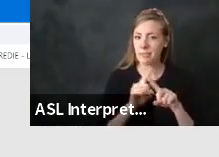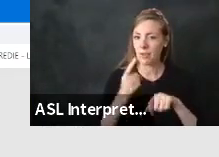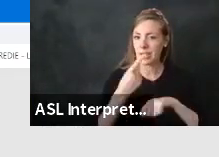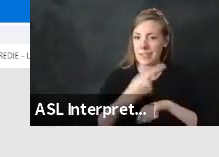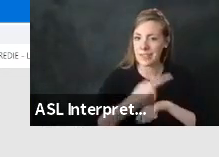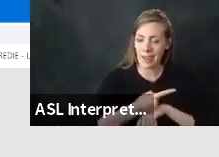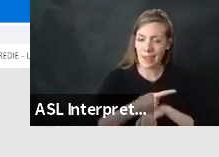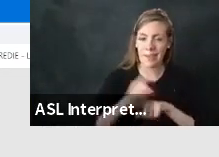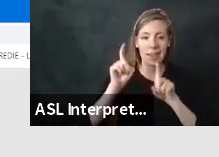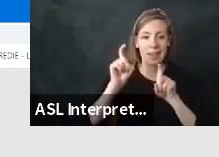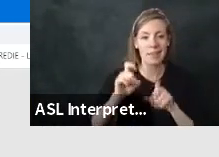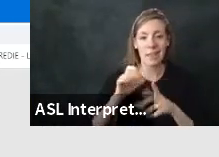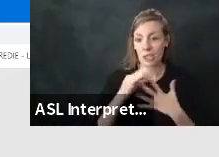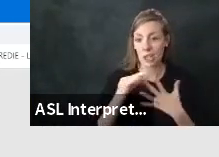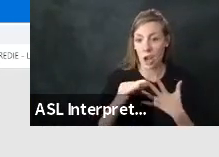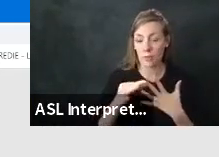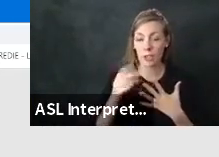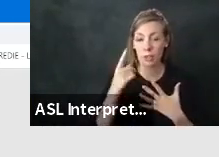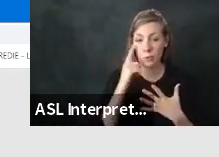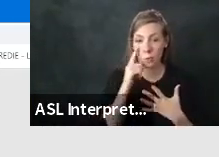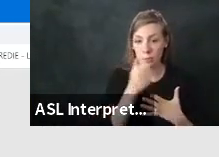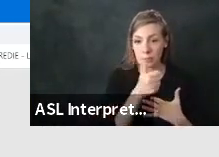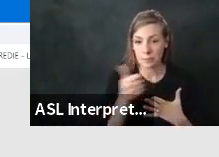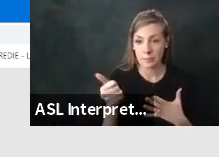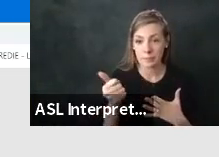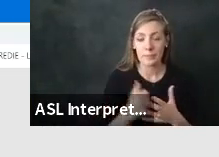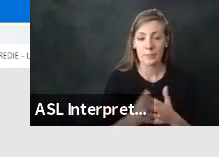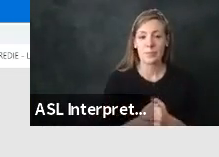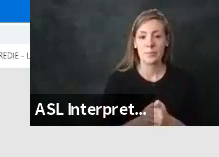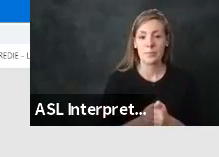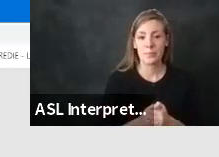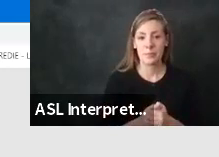testing options that are available for the day of the week.